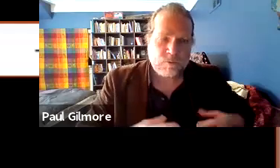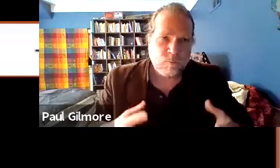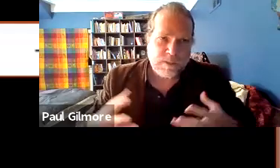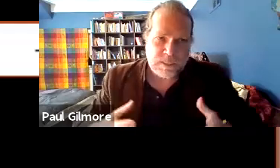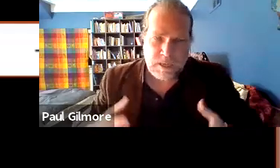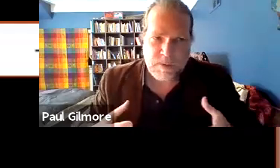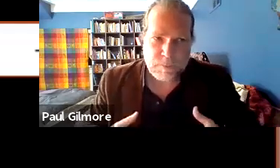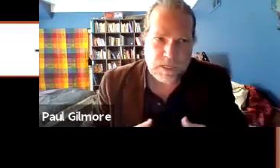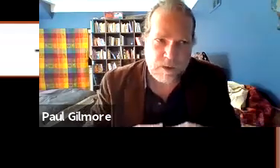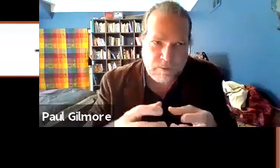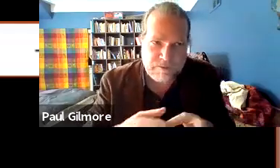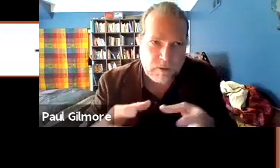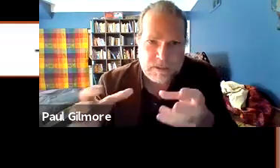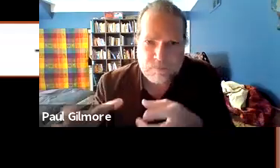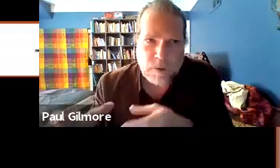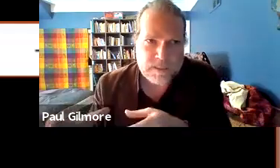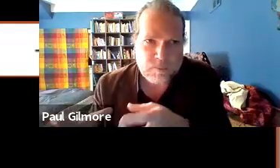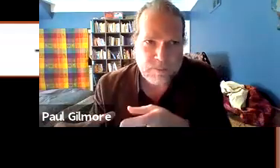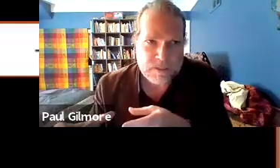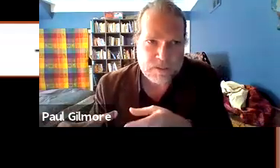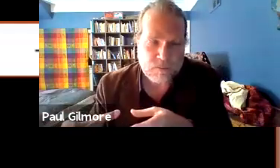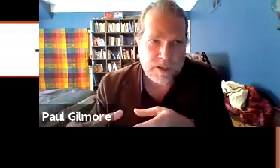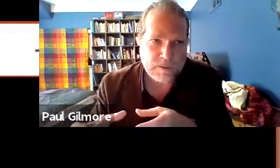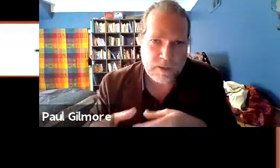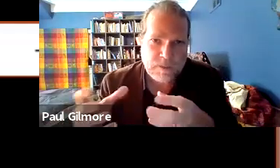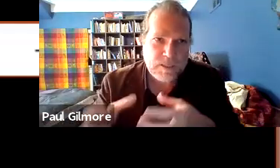so when today, people say, Well, we've got all these white supremacist around, and we